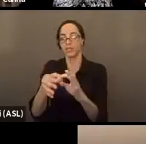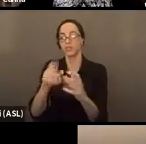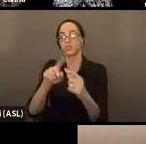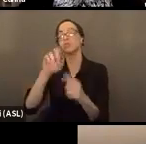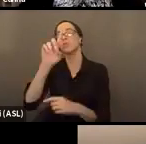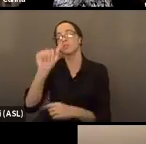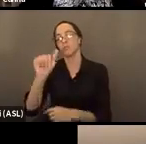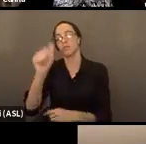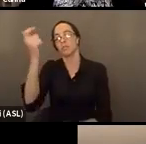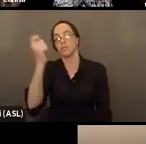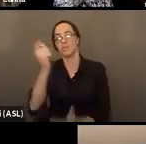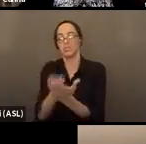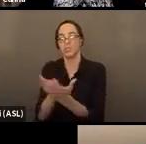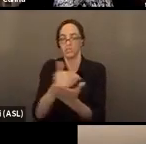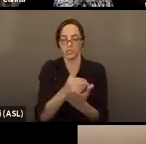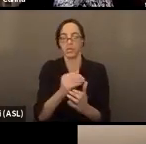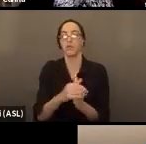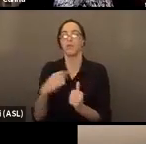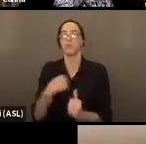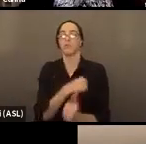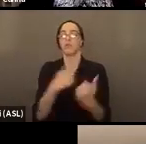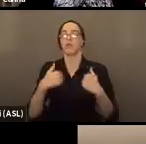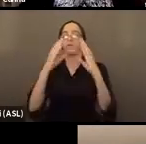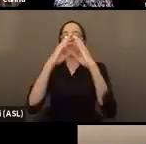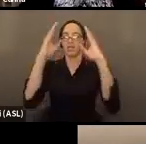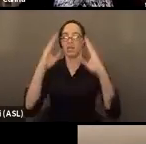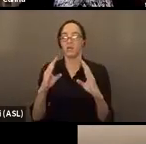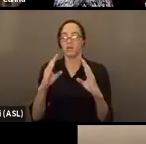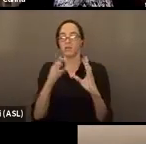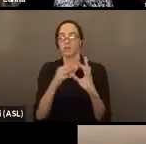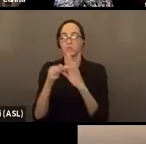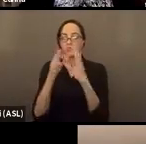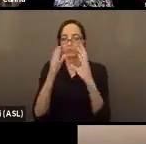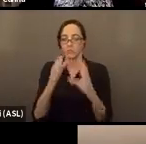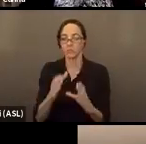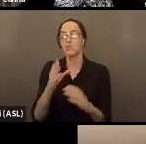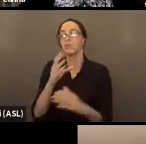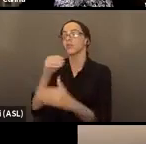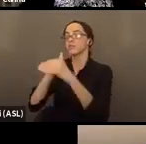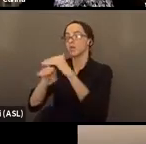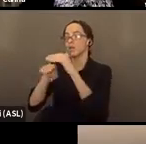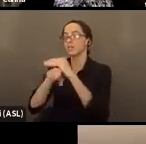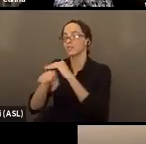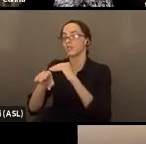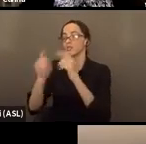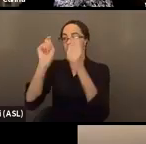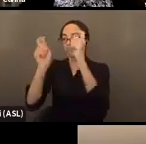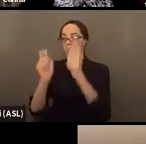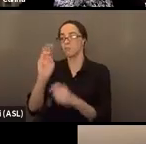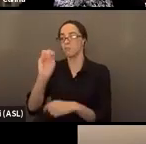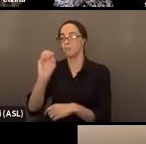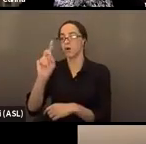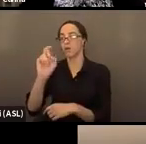modification coordinator and this program helps provide for those income qualified with